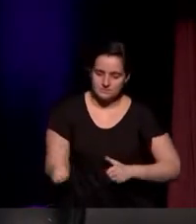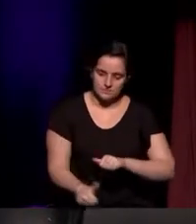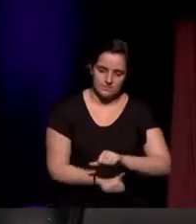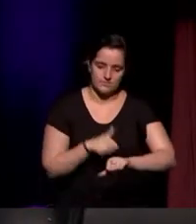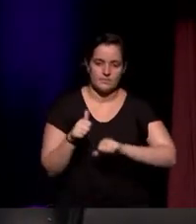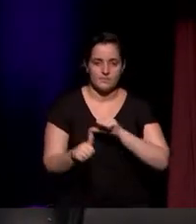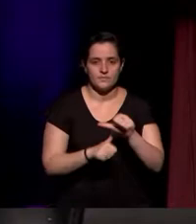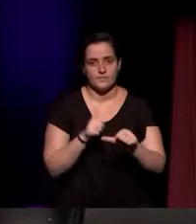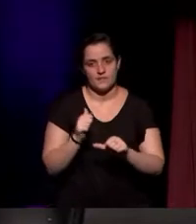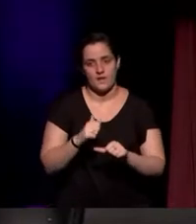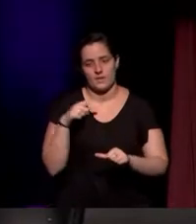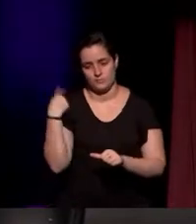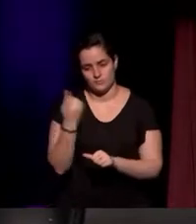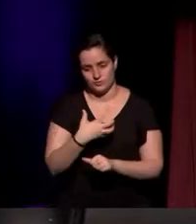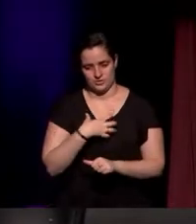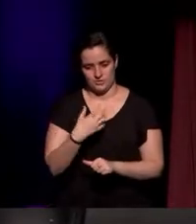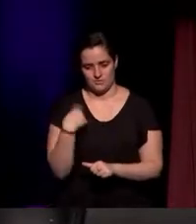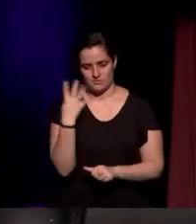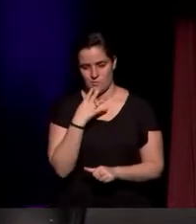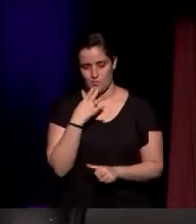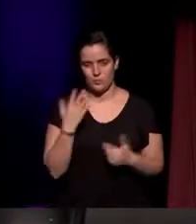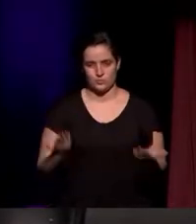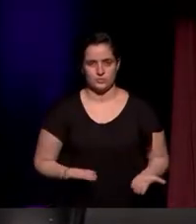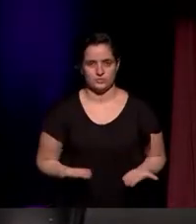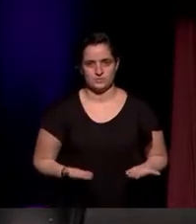which we know today, in 1943,